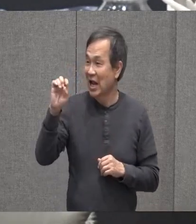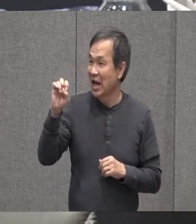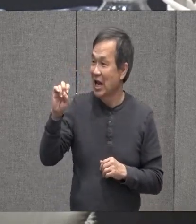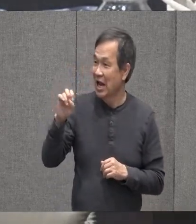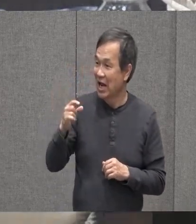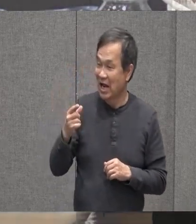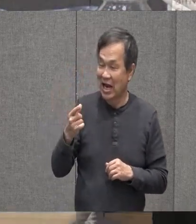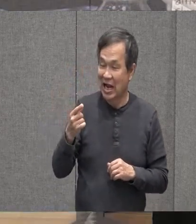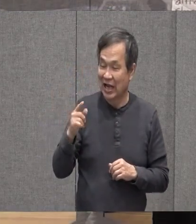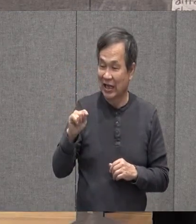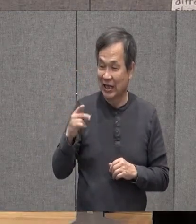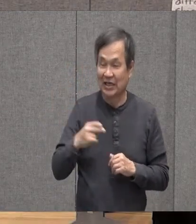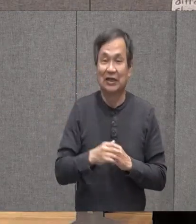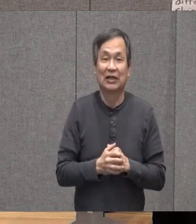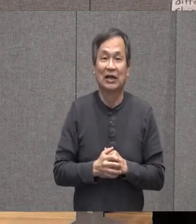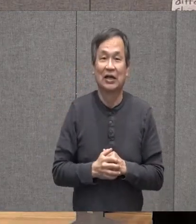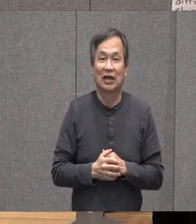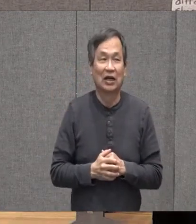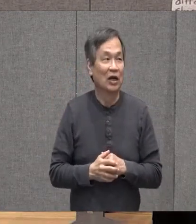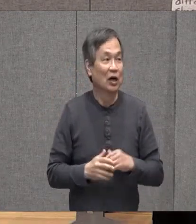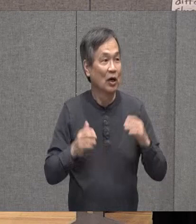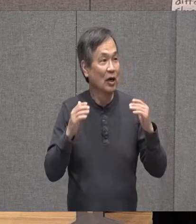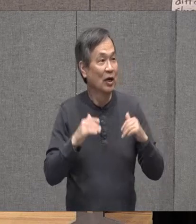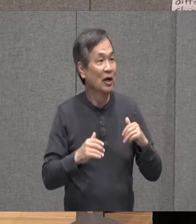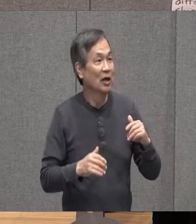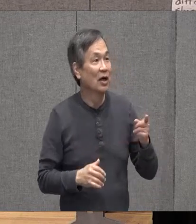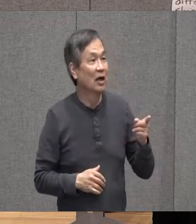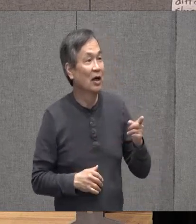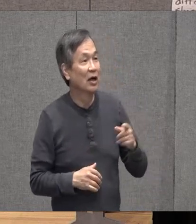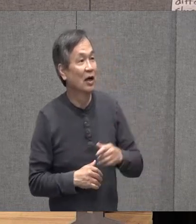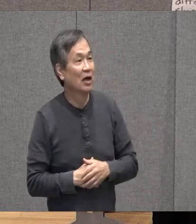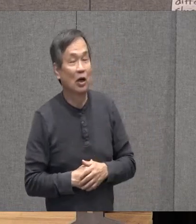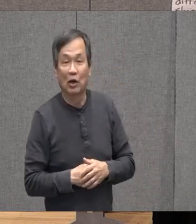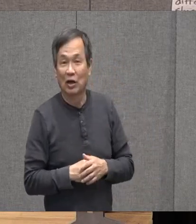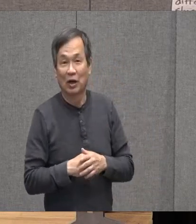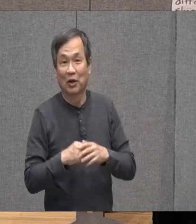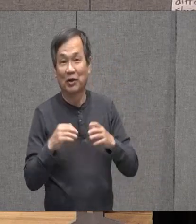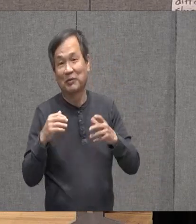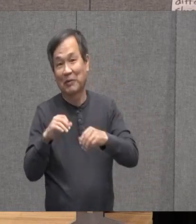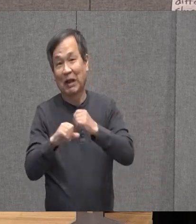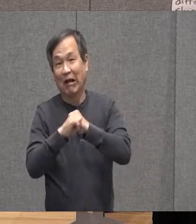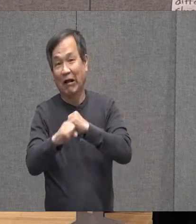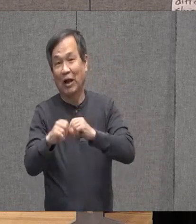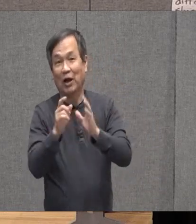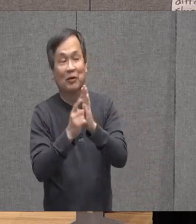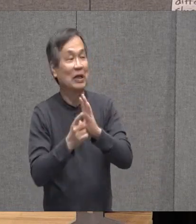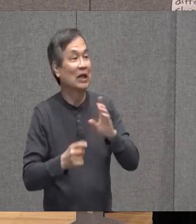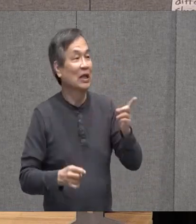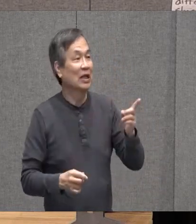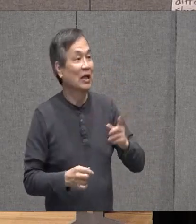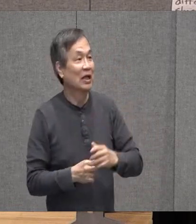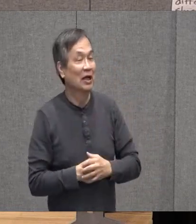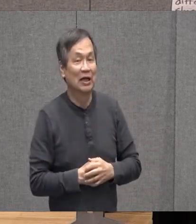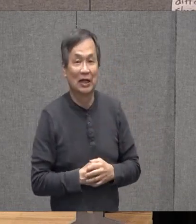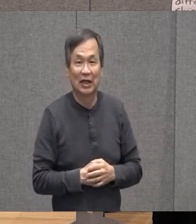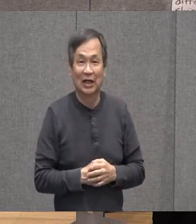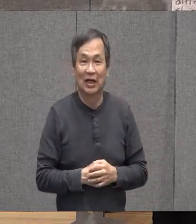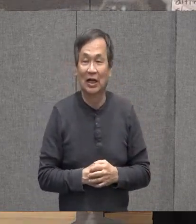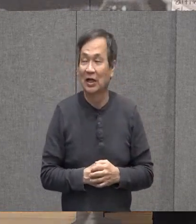Ding ding ding ding ding! Alright, I don't know if we've been like over our minute here but, let's see. What's this one? Alright, another measurement word.